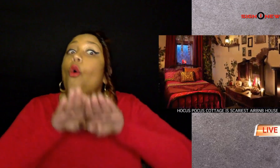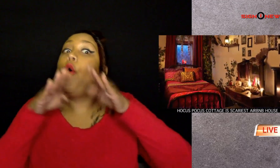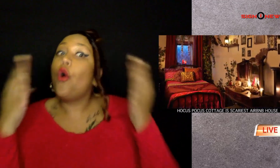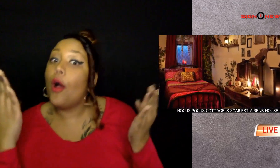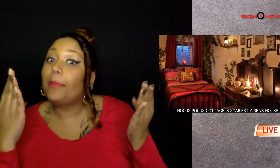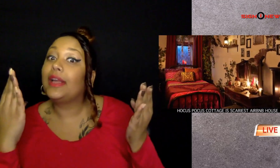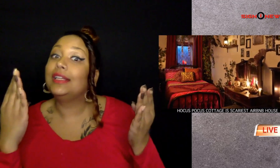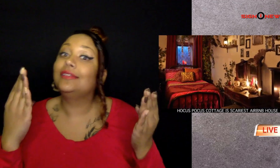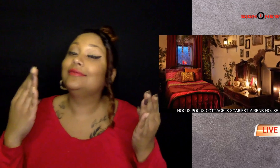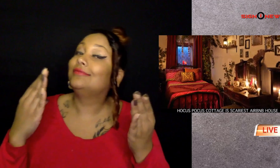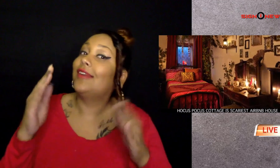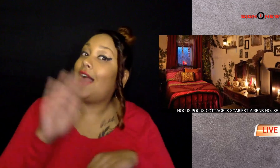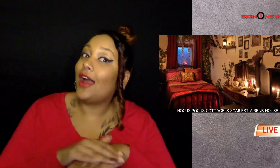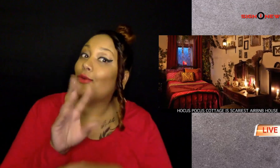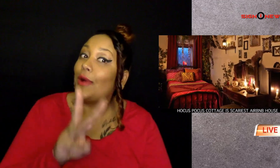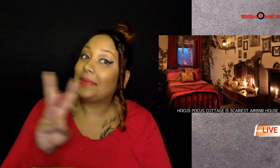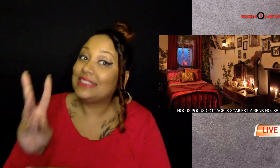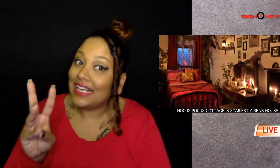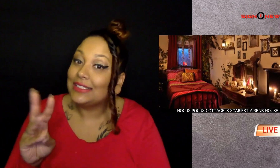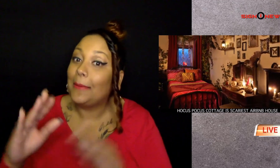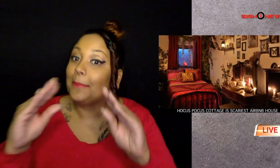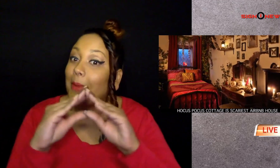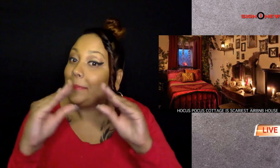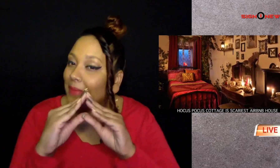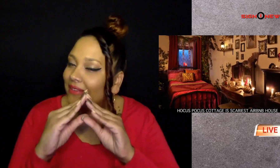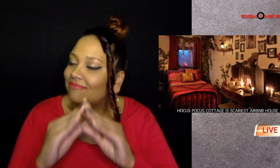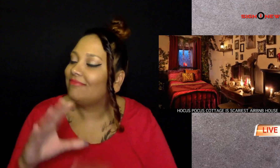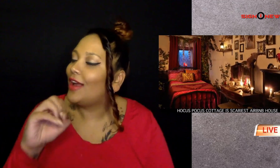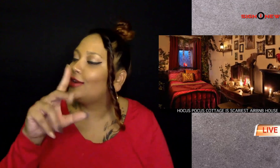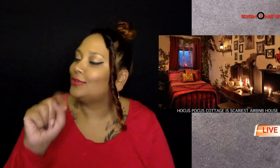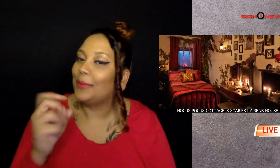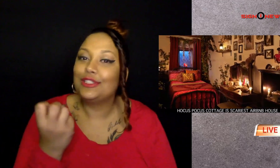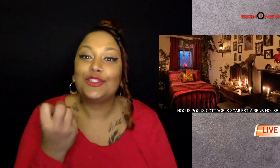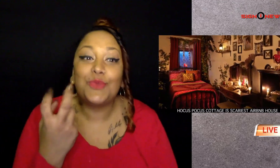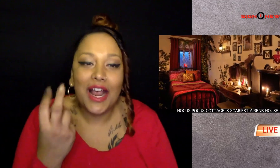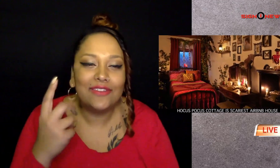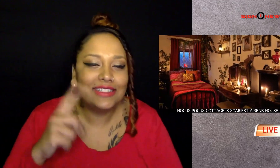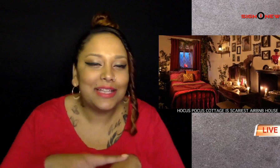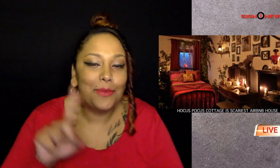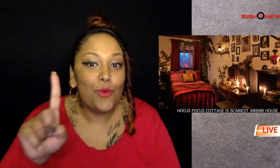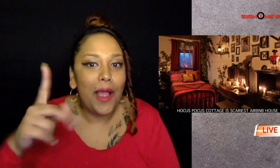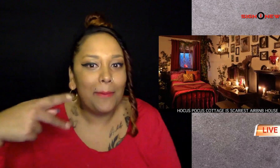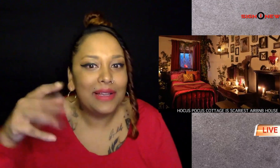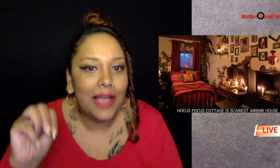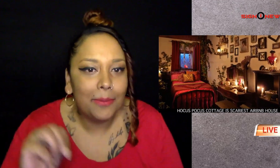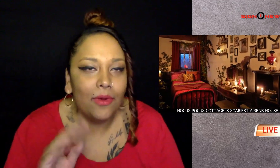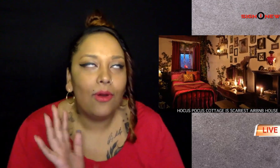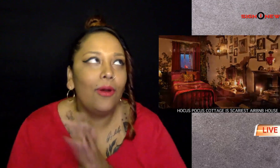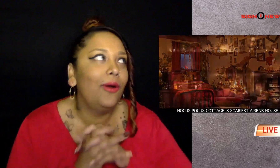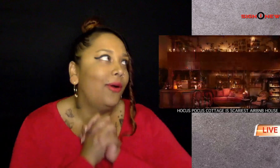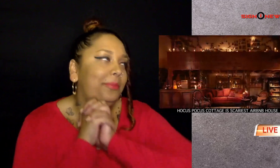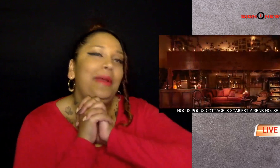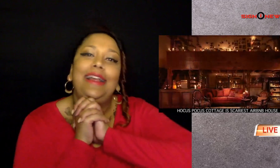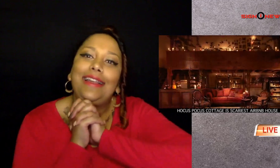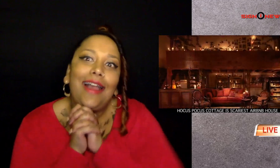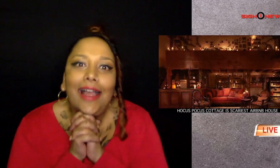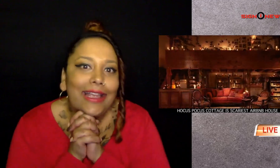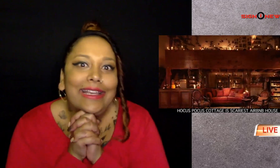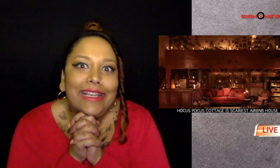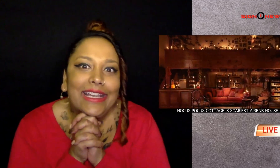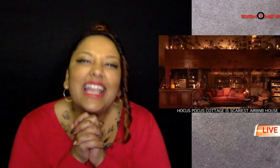the listing opens on AirBnB October 12 at 1 PM oh my goodness